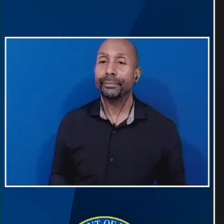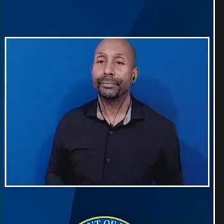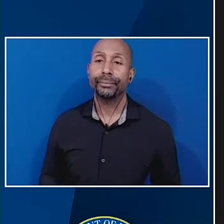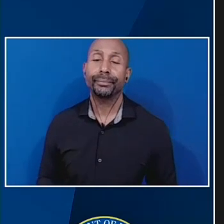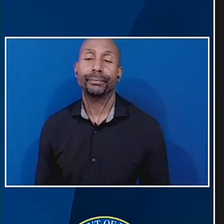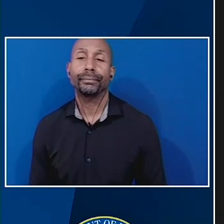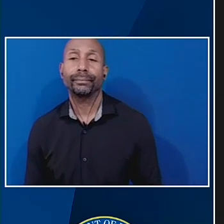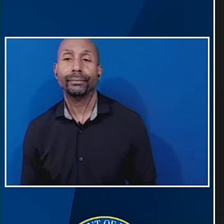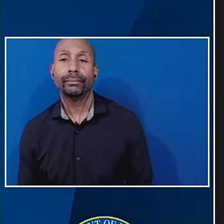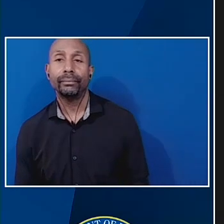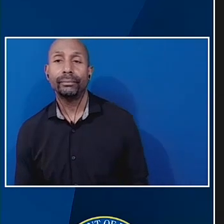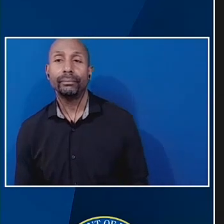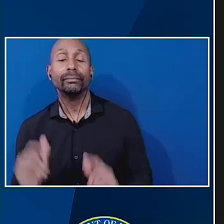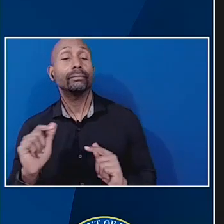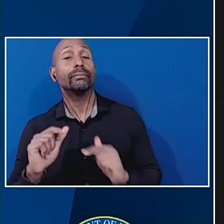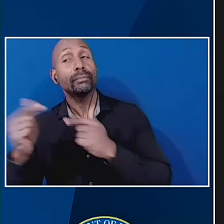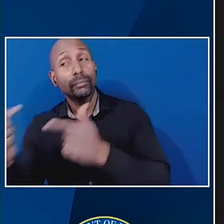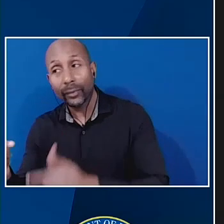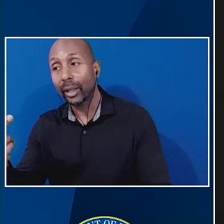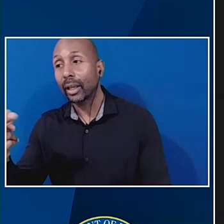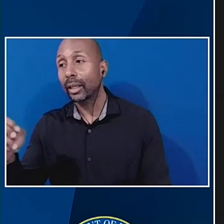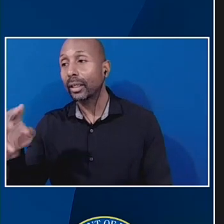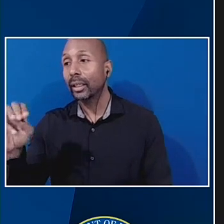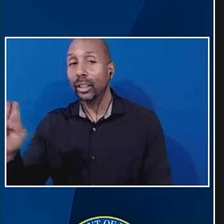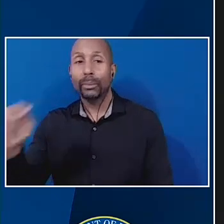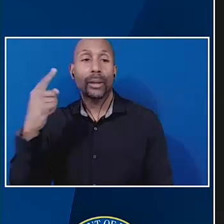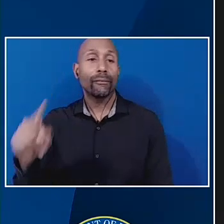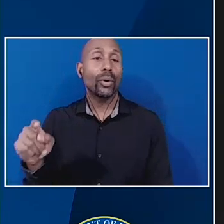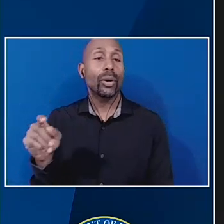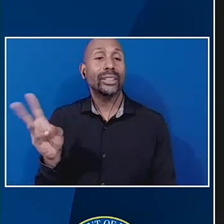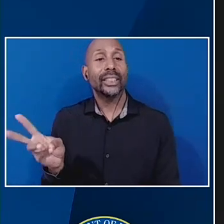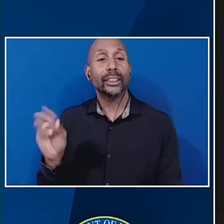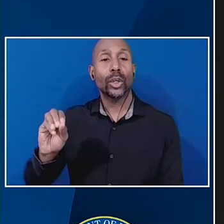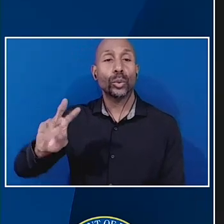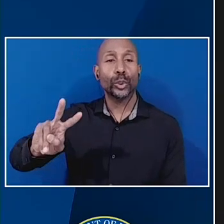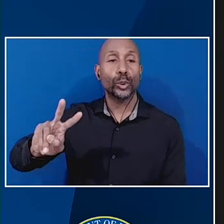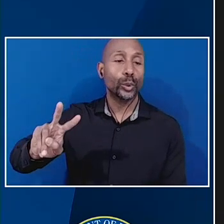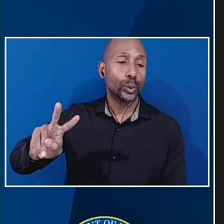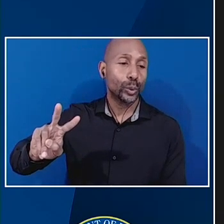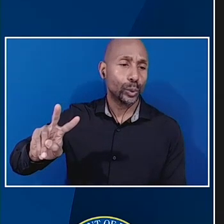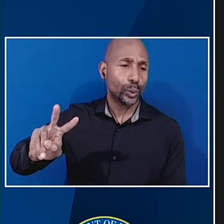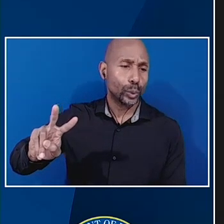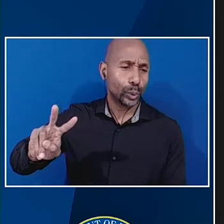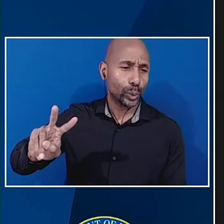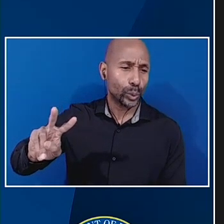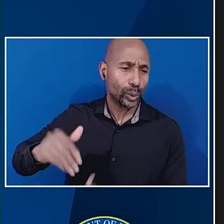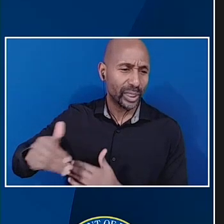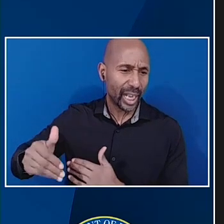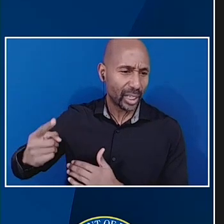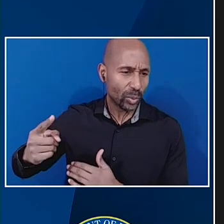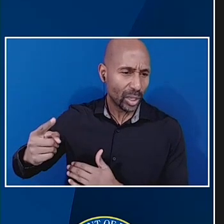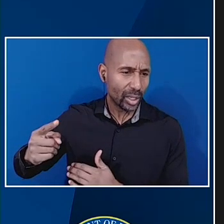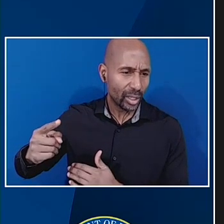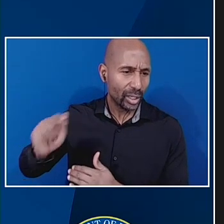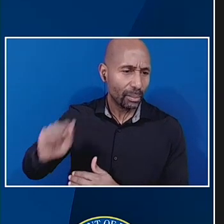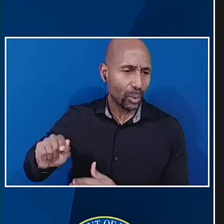it back over to Herman for 602, I guess the next change is point 22, Herman?